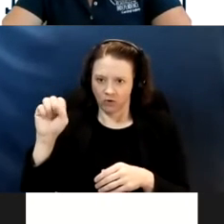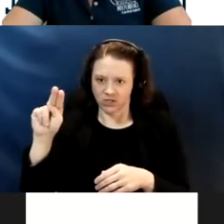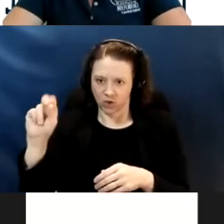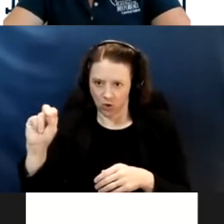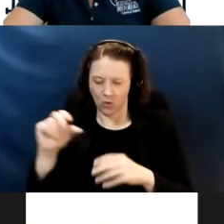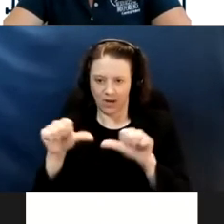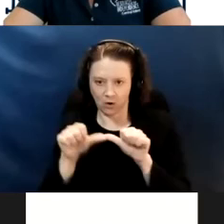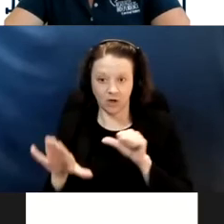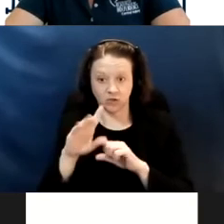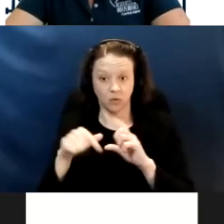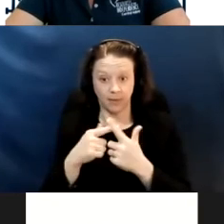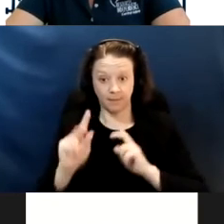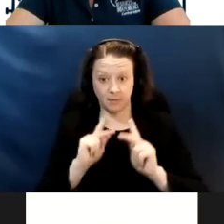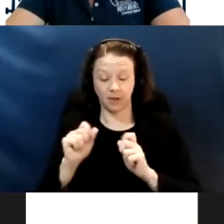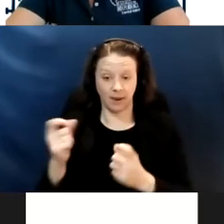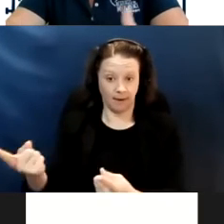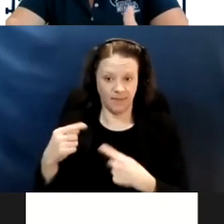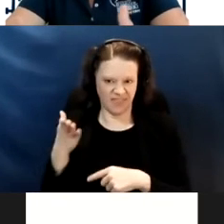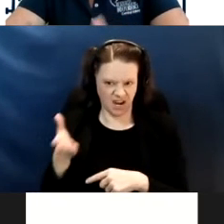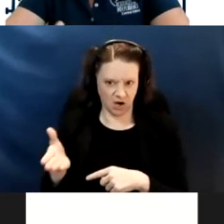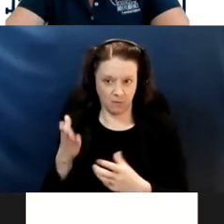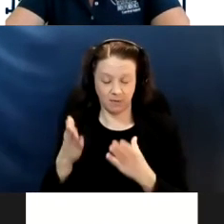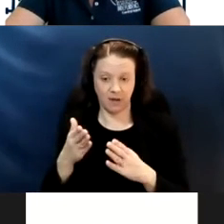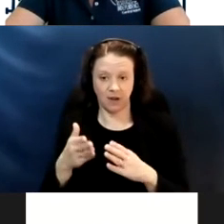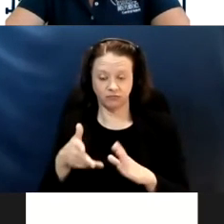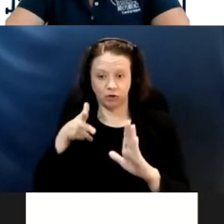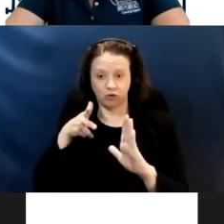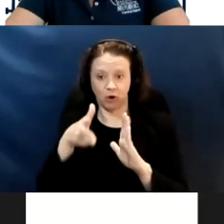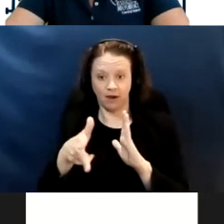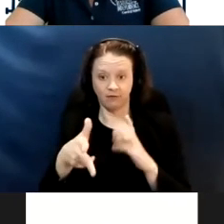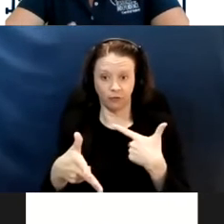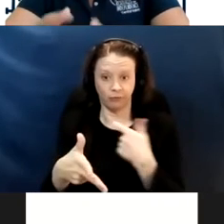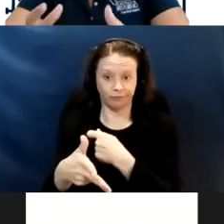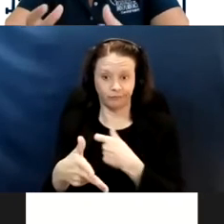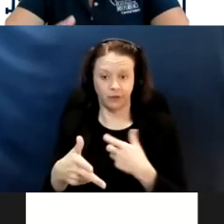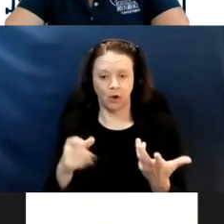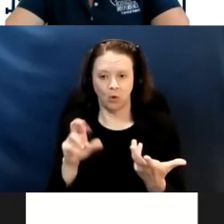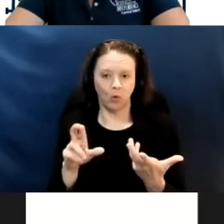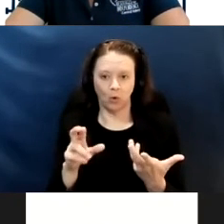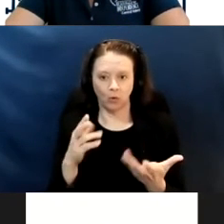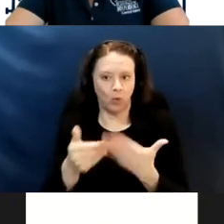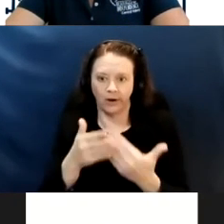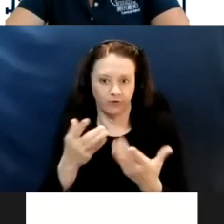for folks to come and, you know, maybe drive through or whatever works.